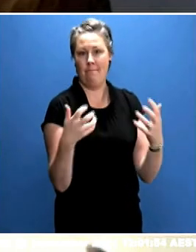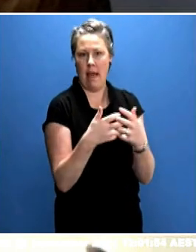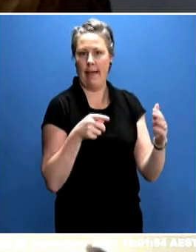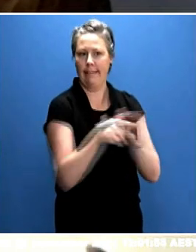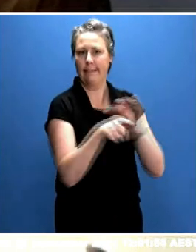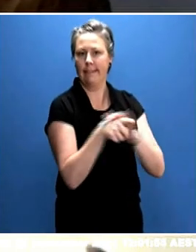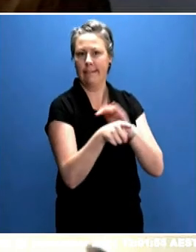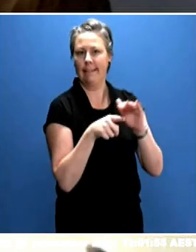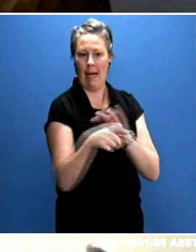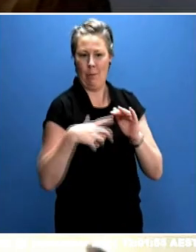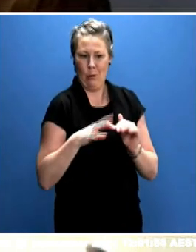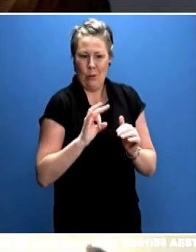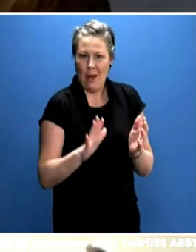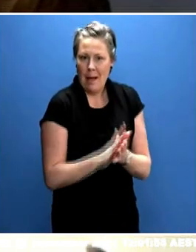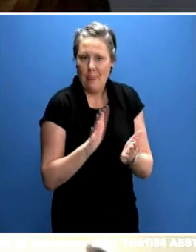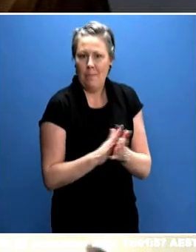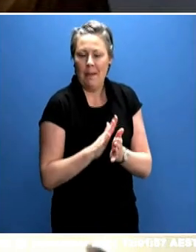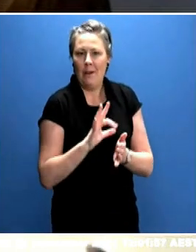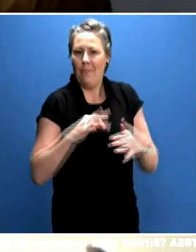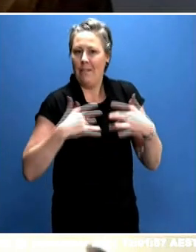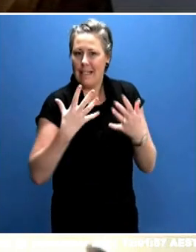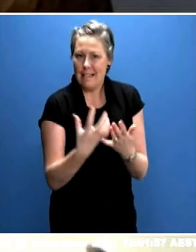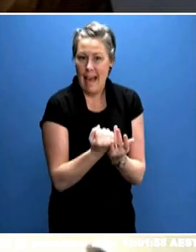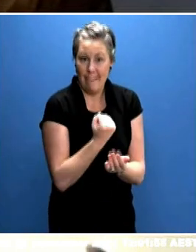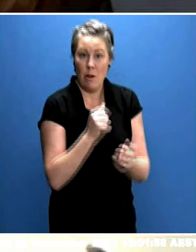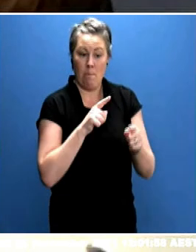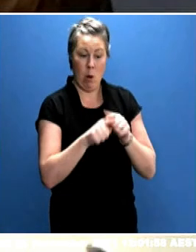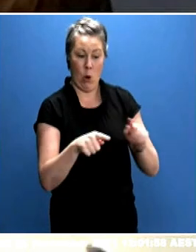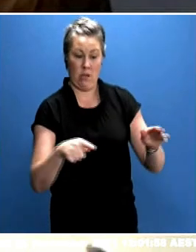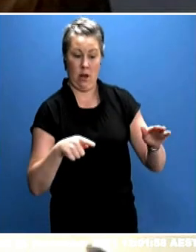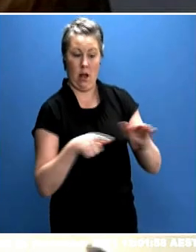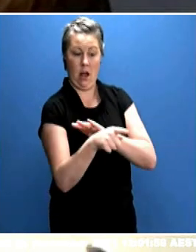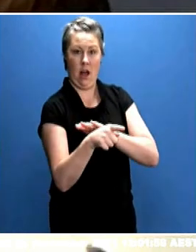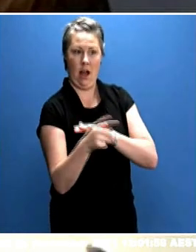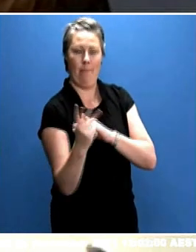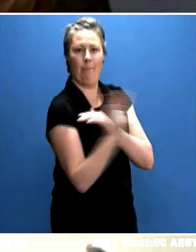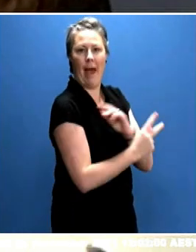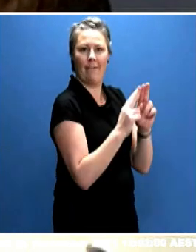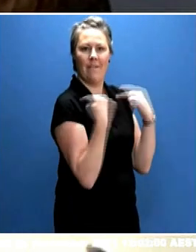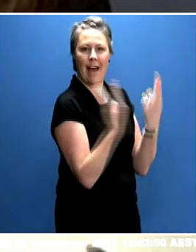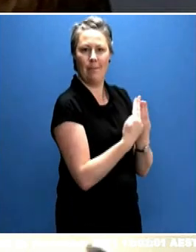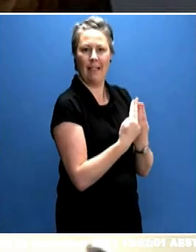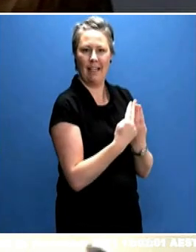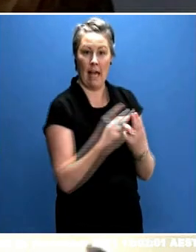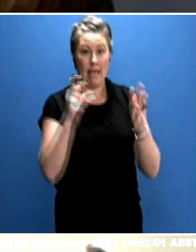and they will go back to their family members. The Department calls this "self-selected placements",